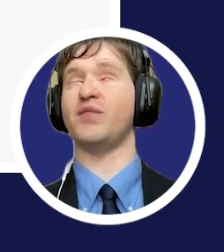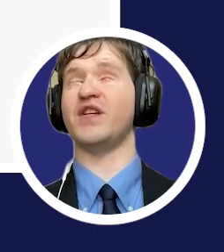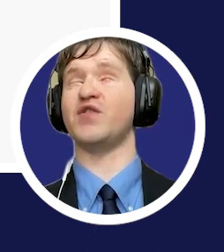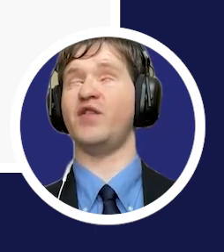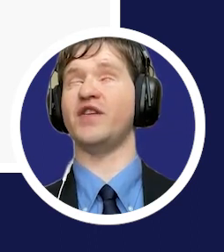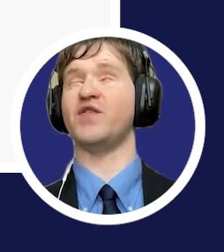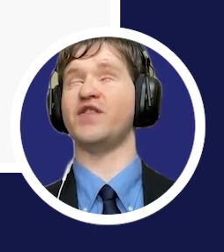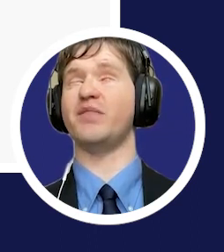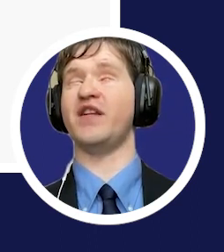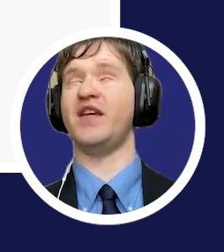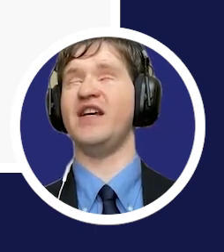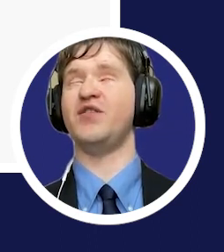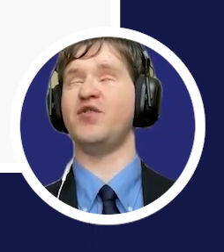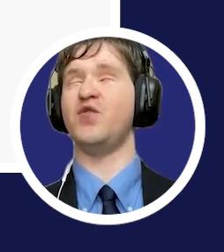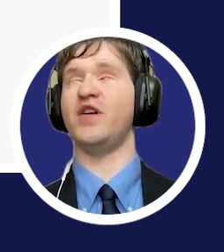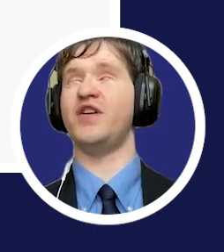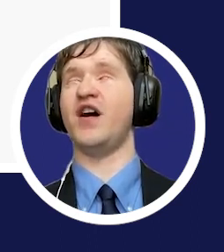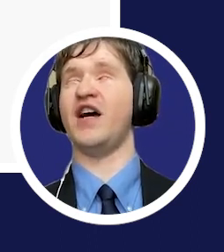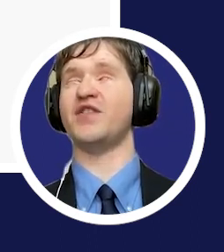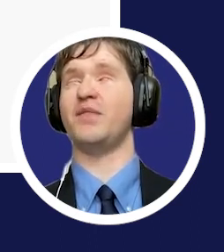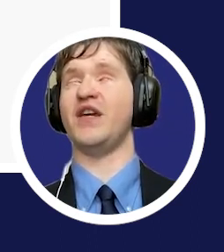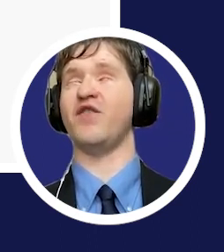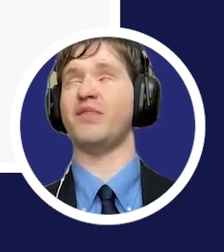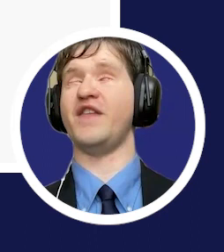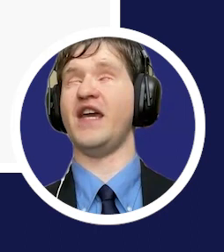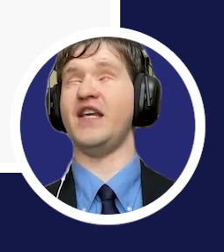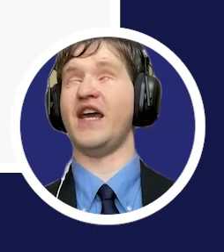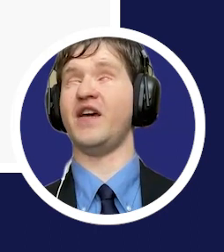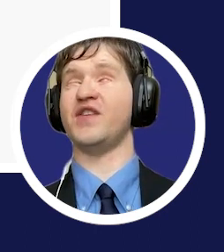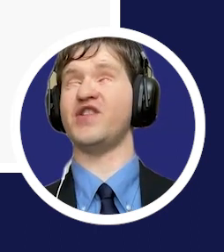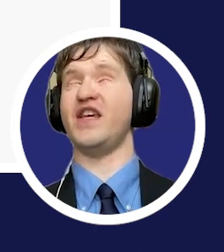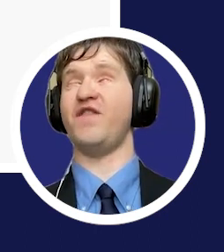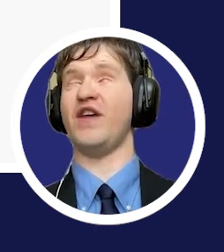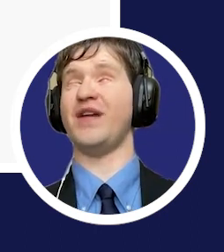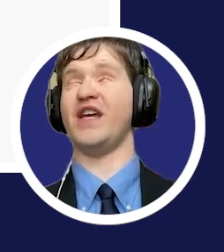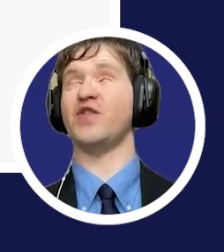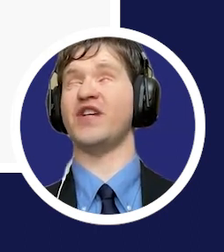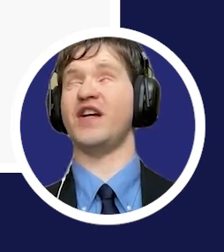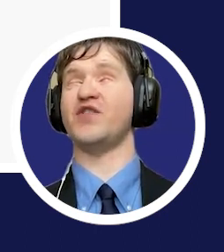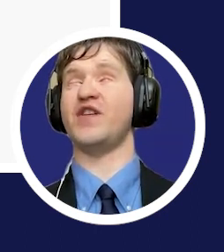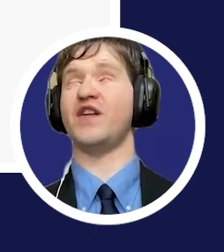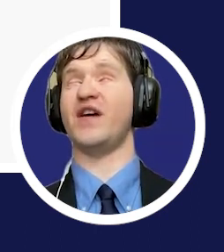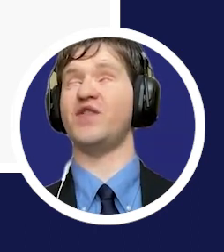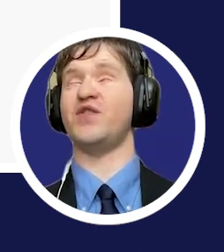of a potential illness or disability to not be covered by the ADA. Essentially, if you have medication or technology that allows you